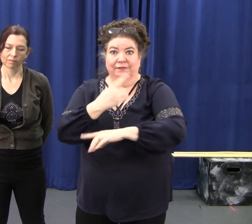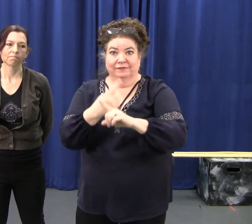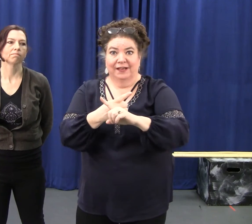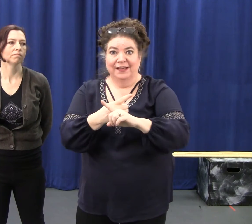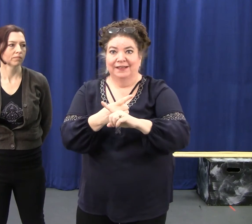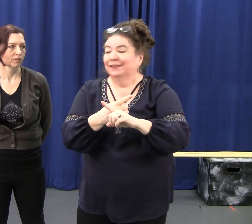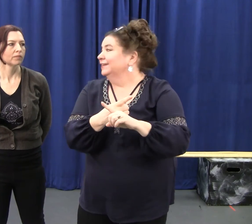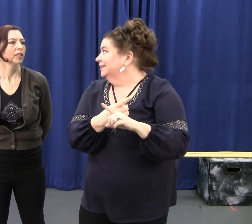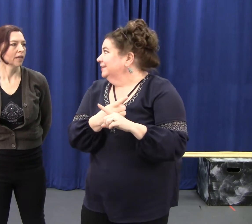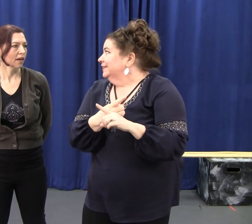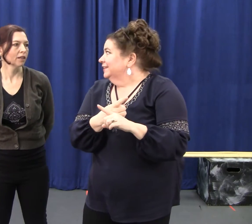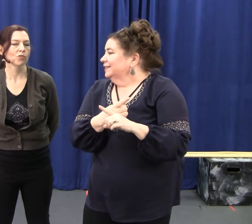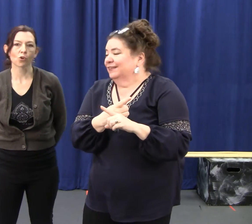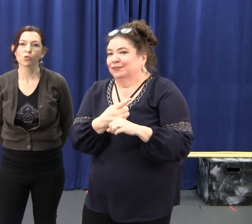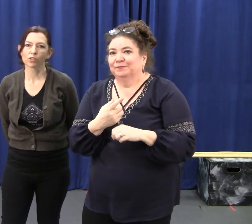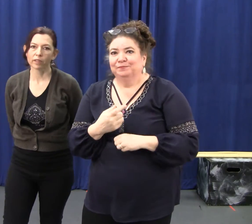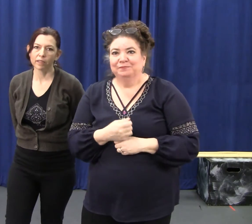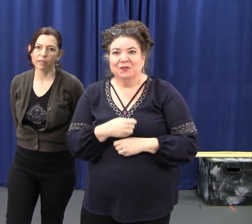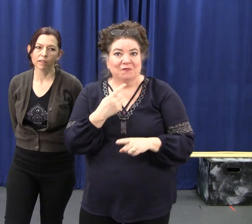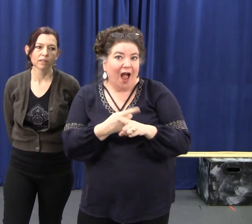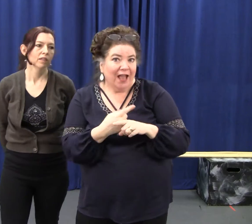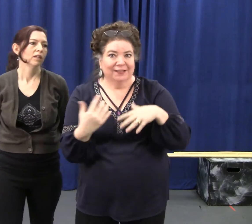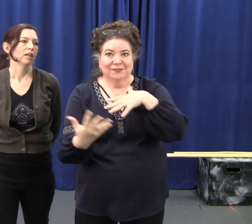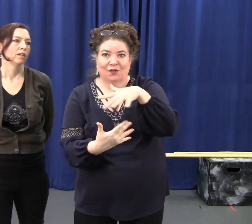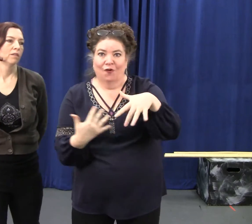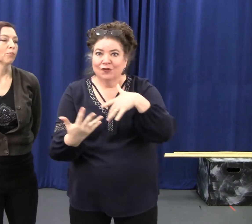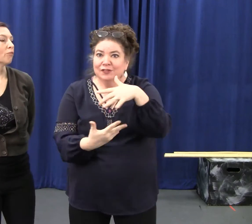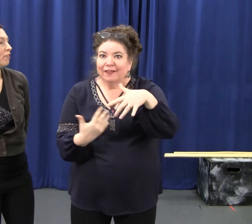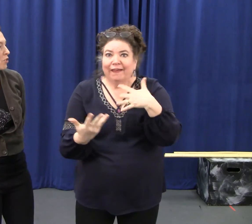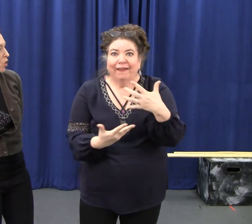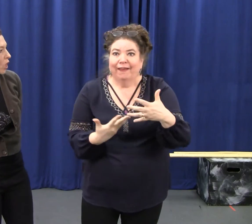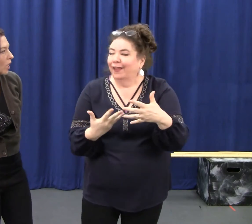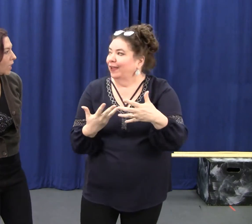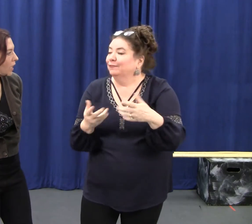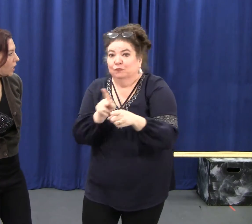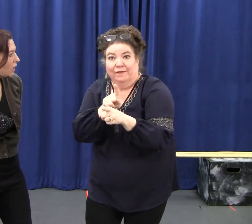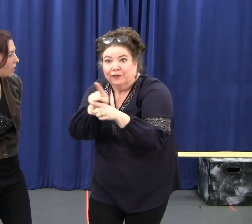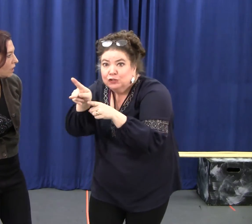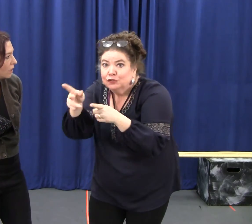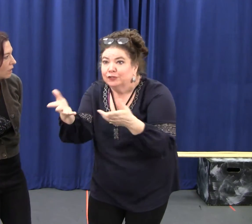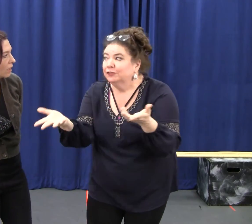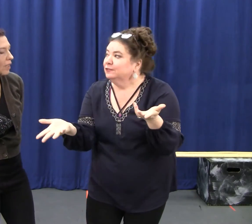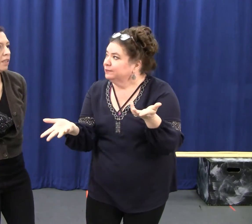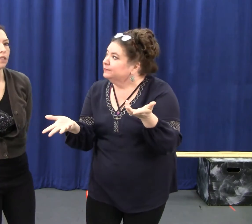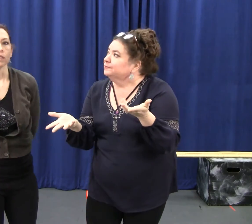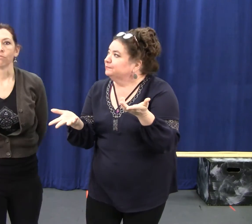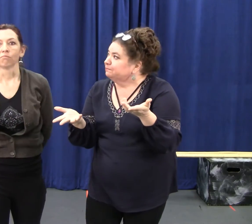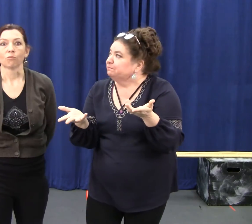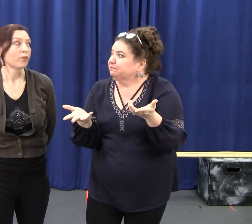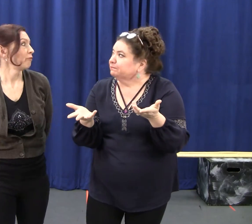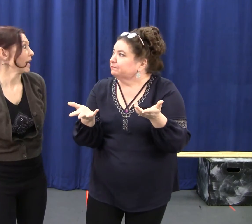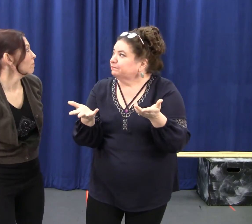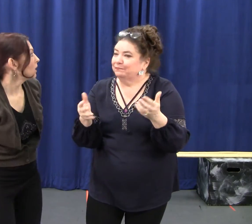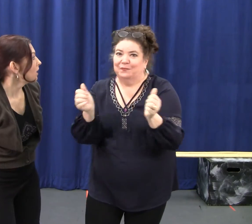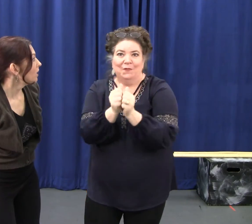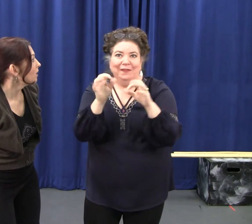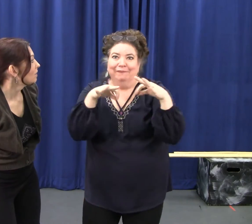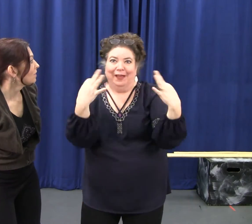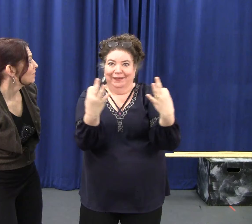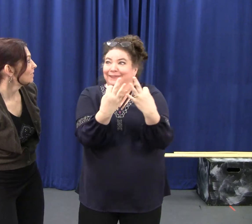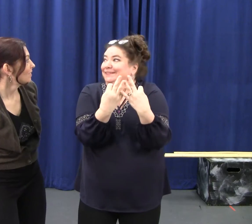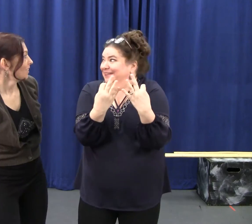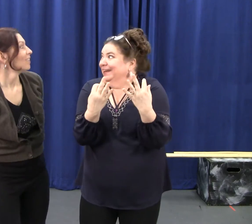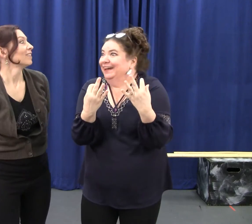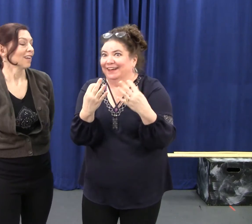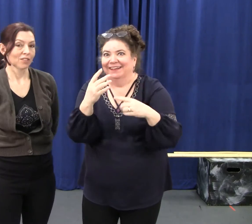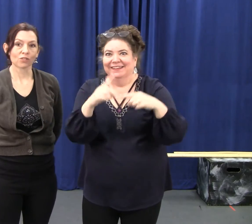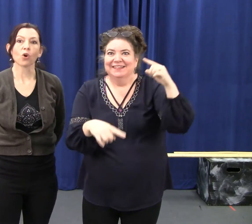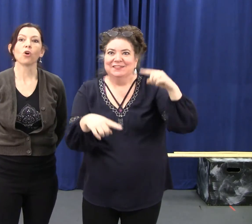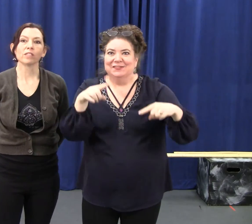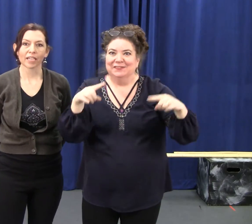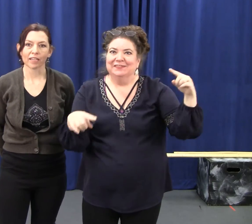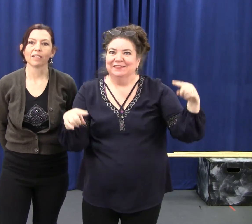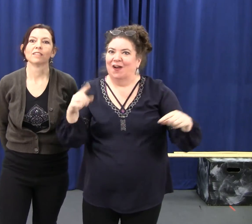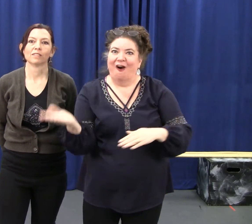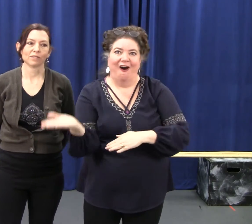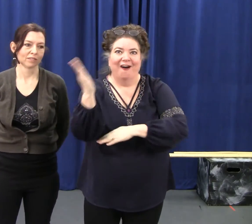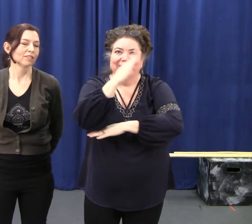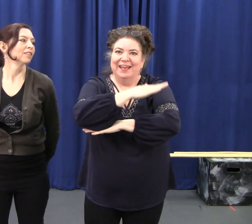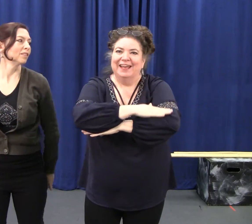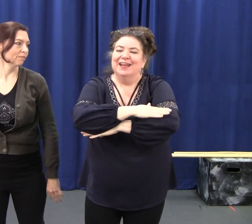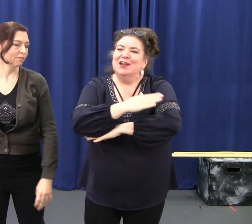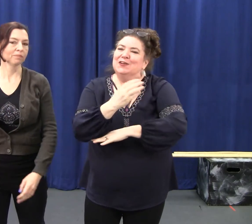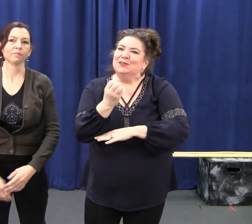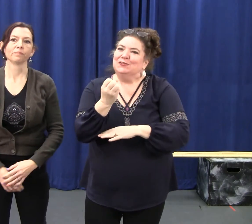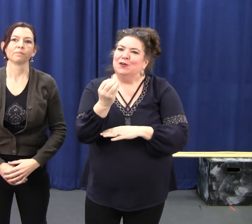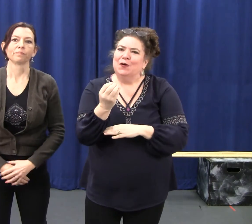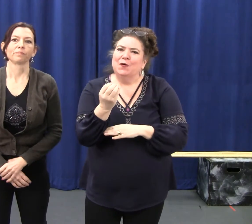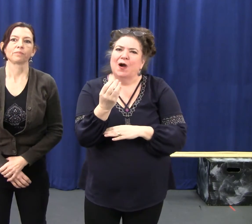day, right? (Heather) yeah! socially, professionally, with family.. yes? all day. (Luane) All day!